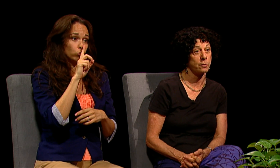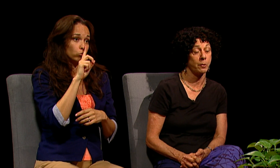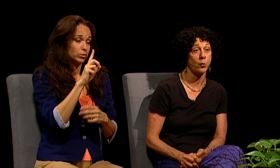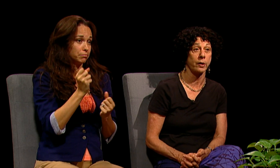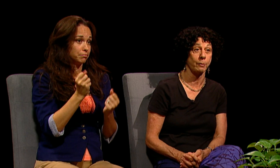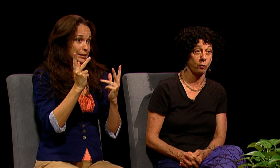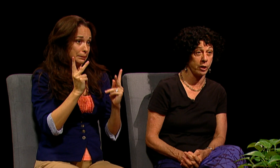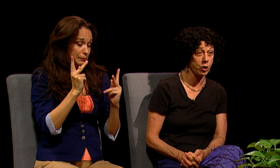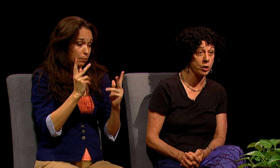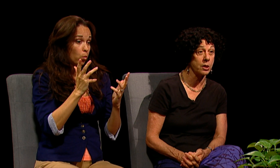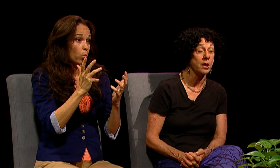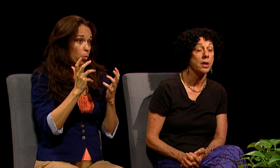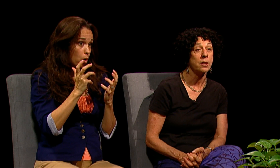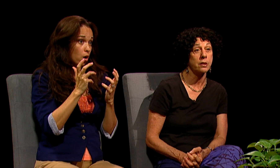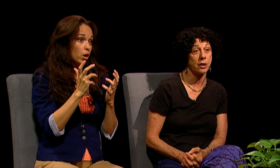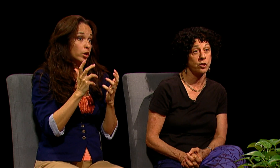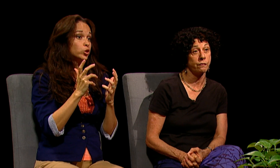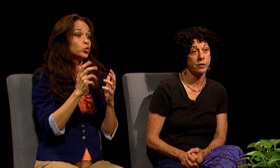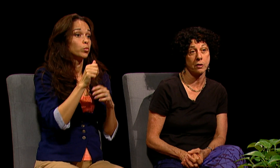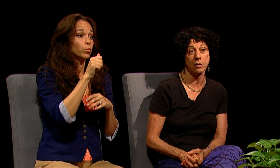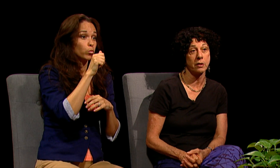BOTH IMMIGRATION DETENTION FACILITIES